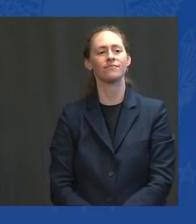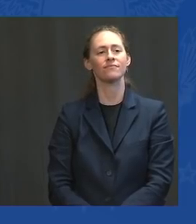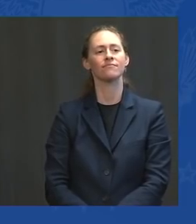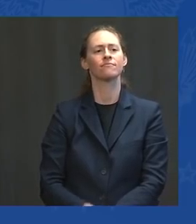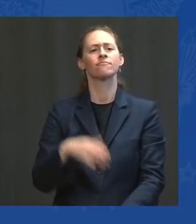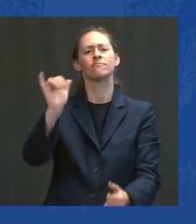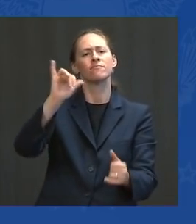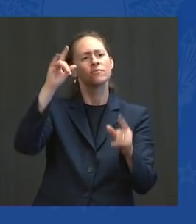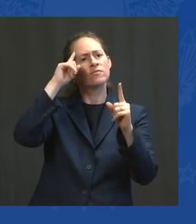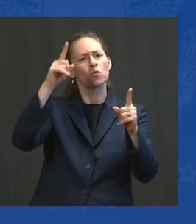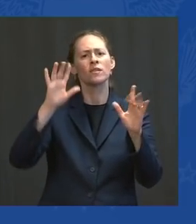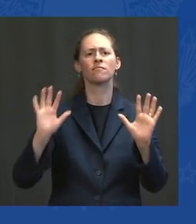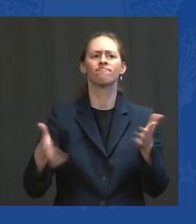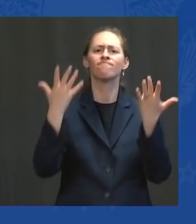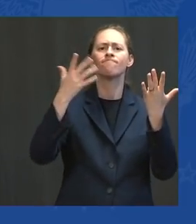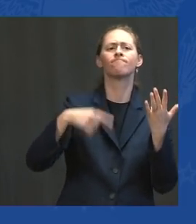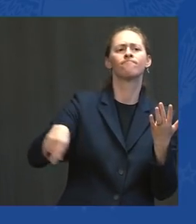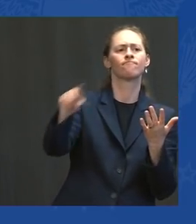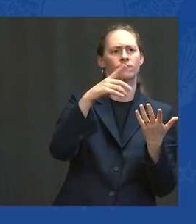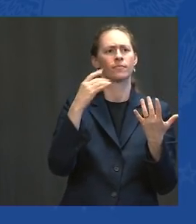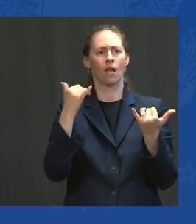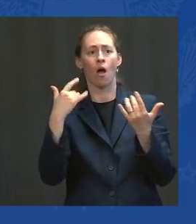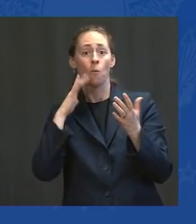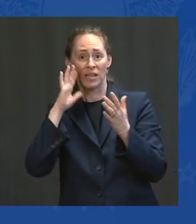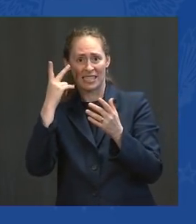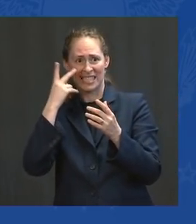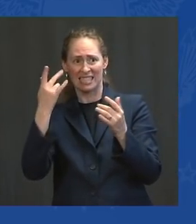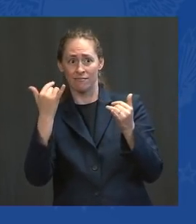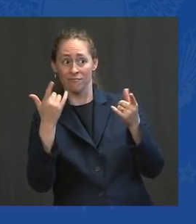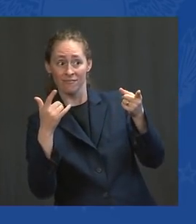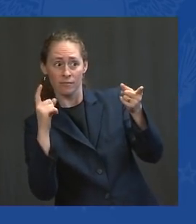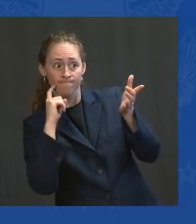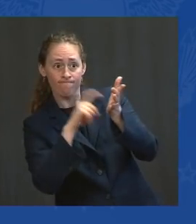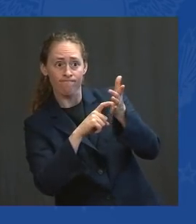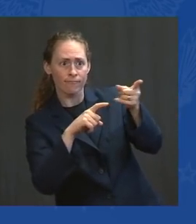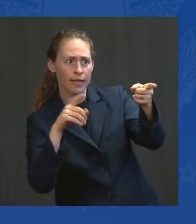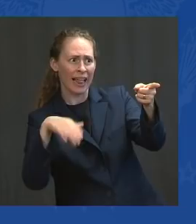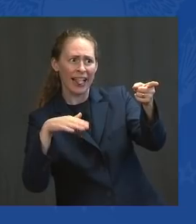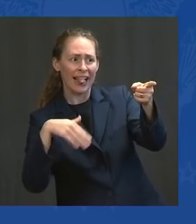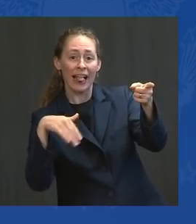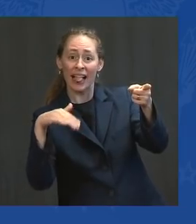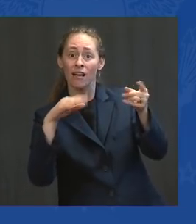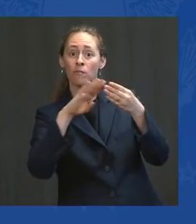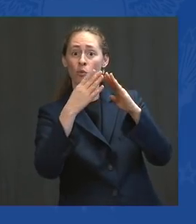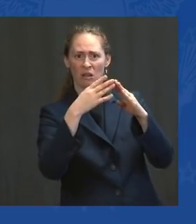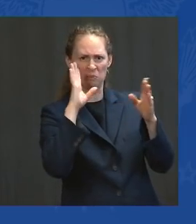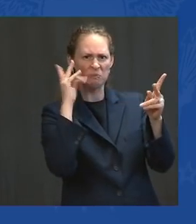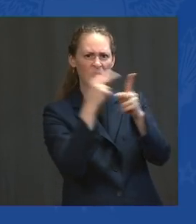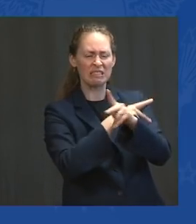to the outbreaks we're going to see among the unvaccinated. For that, we're mobilizing what I'm calling